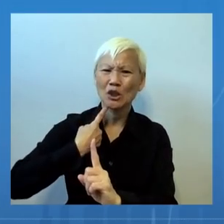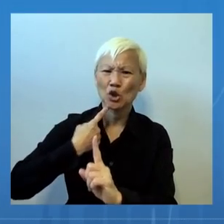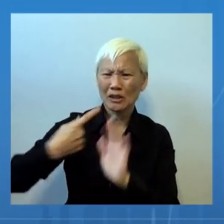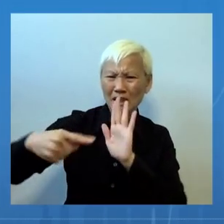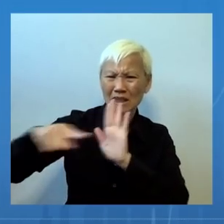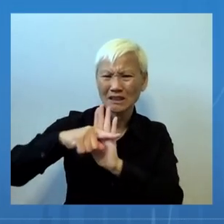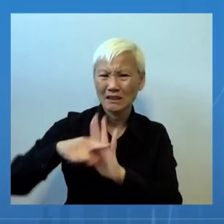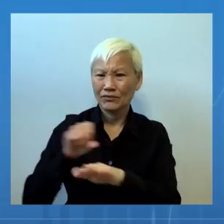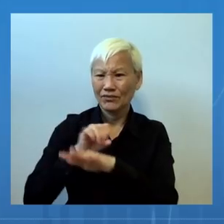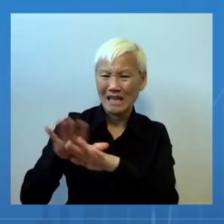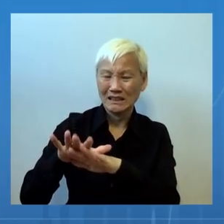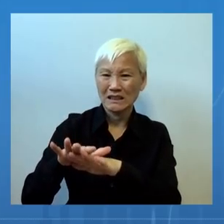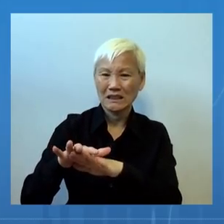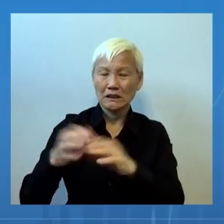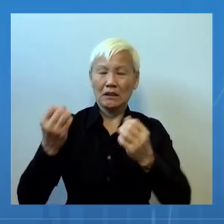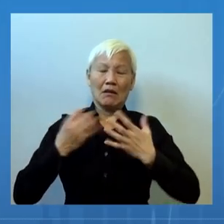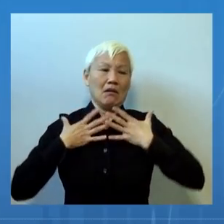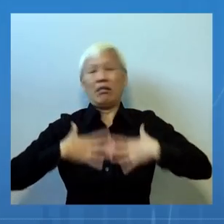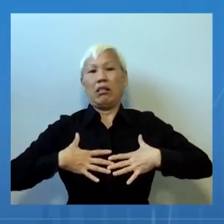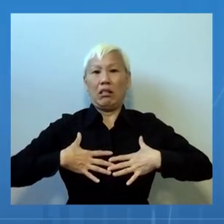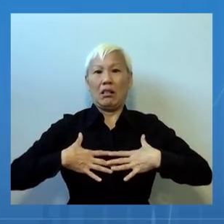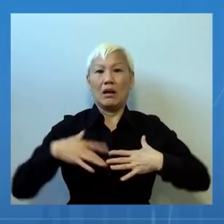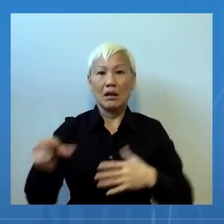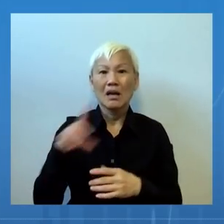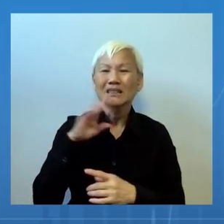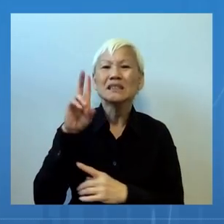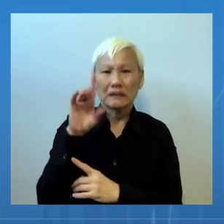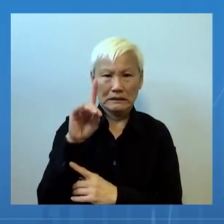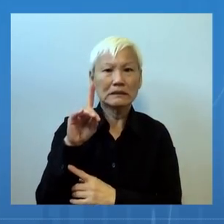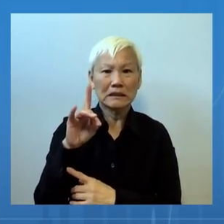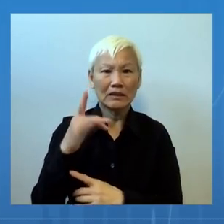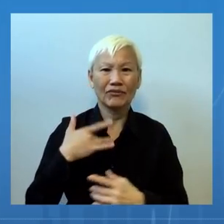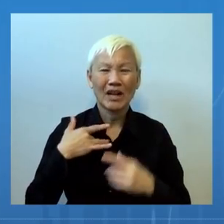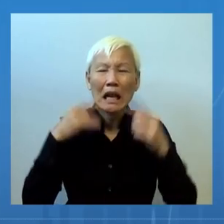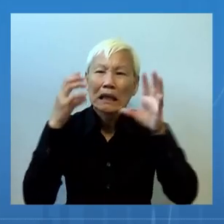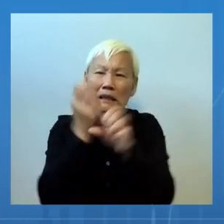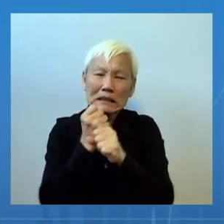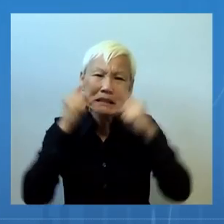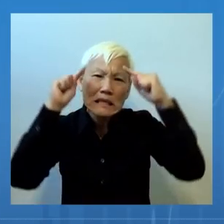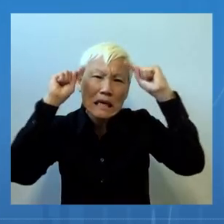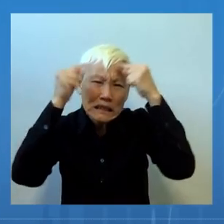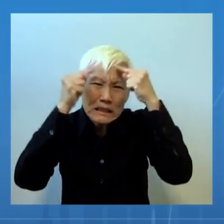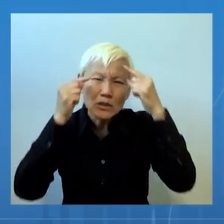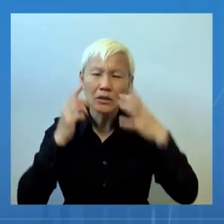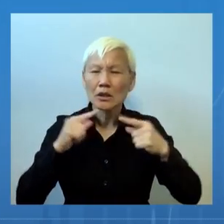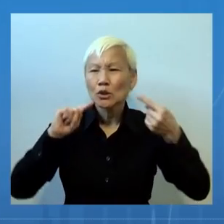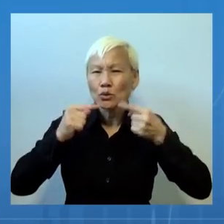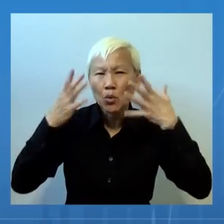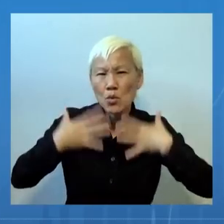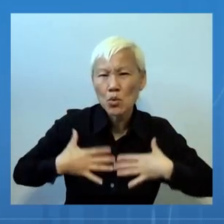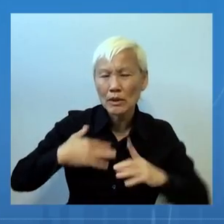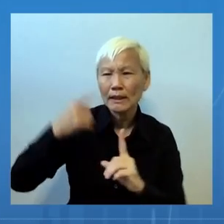including soreness at the site, headaches, muscle aches, and low-grade fevers that were very similar to the adult population.